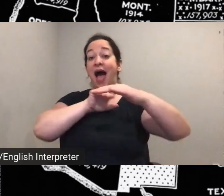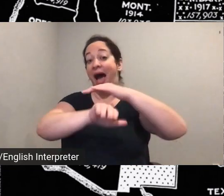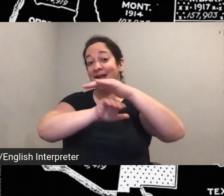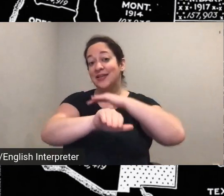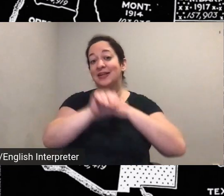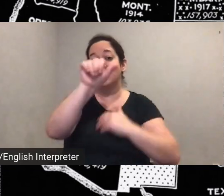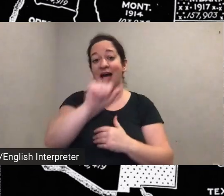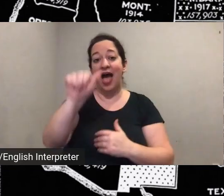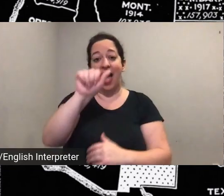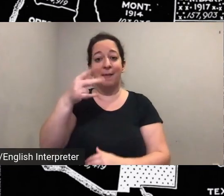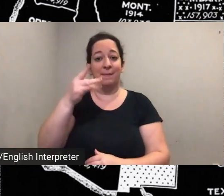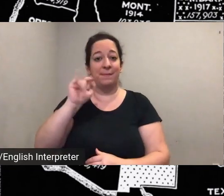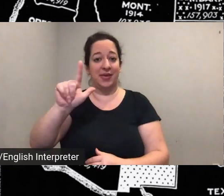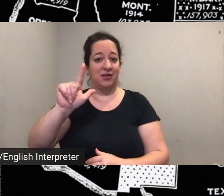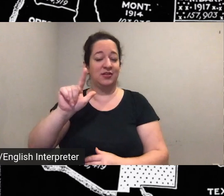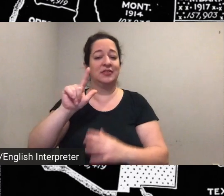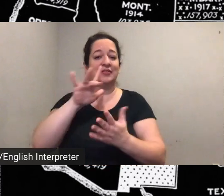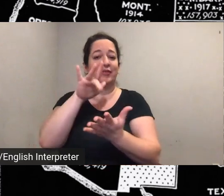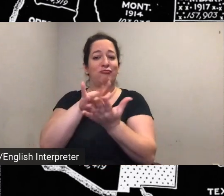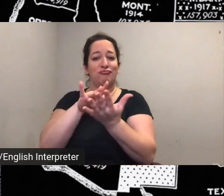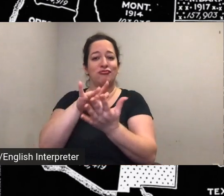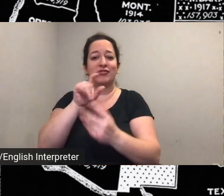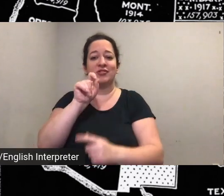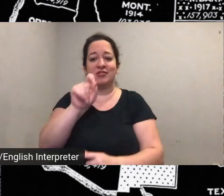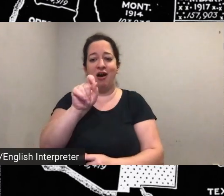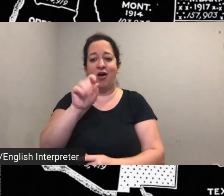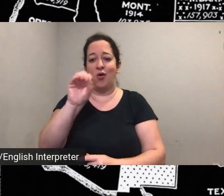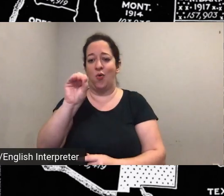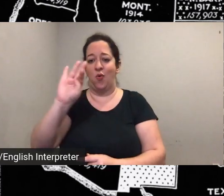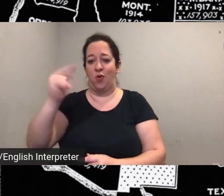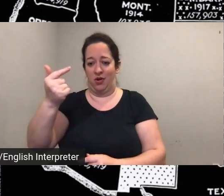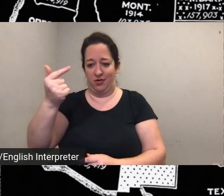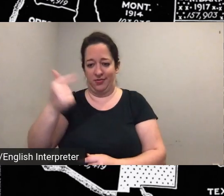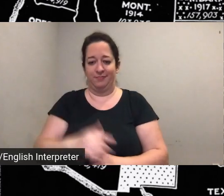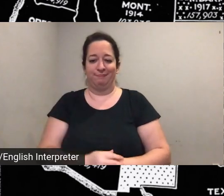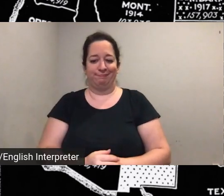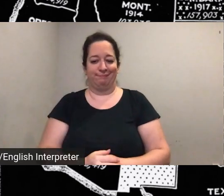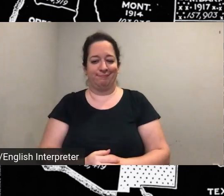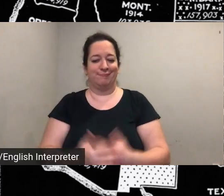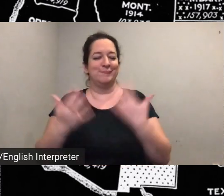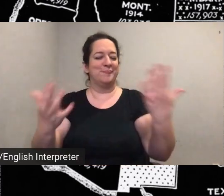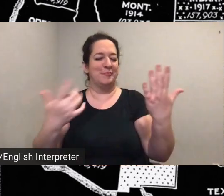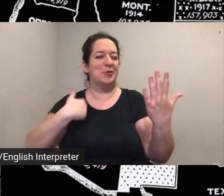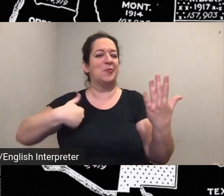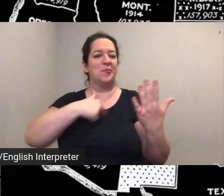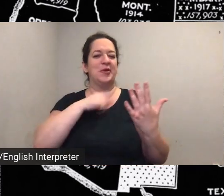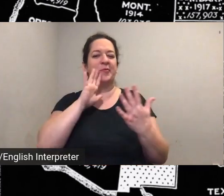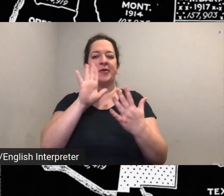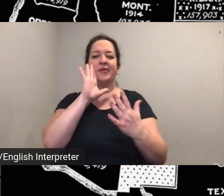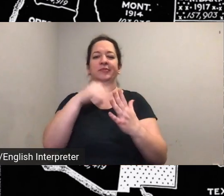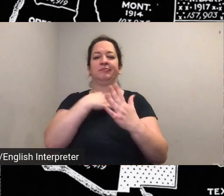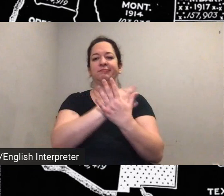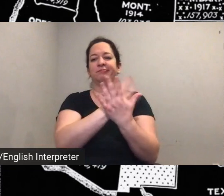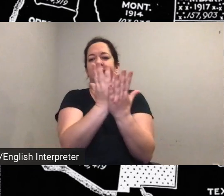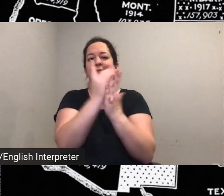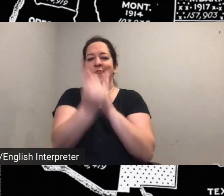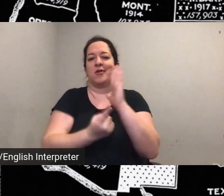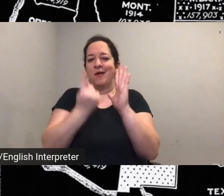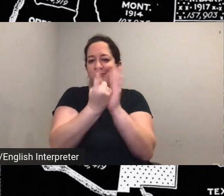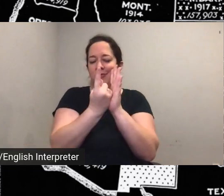this event will last about an hour um we're going to show about a 15-minute video that's all about the project